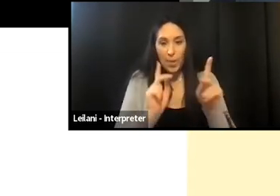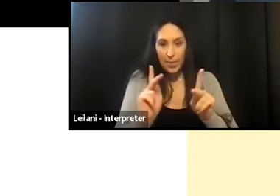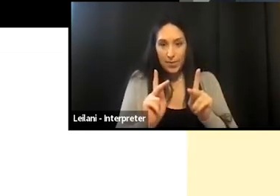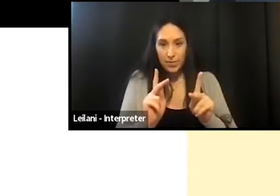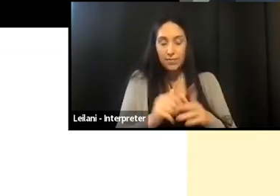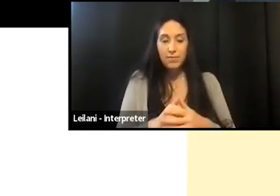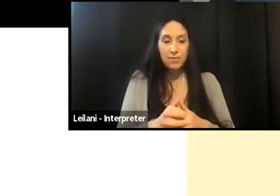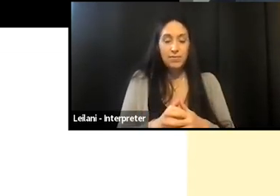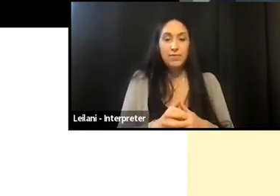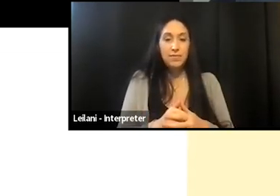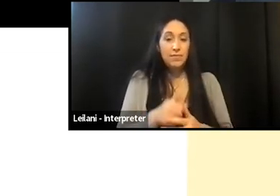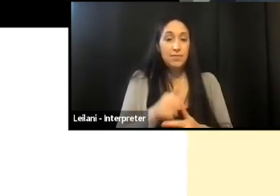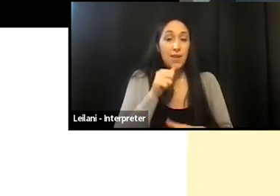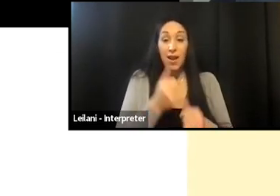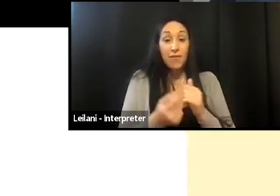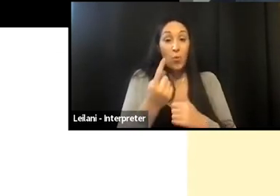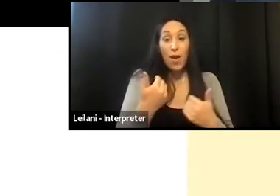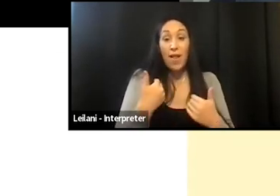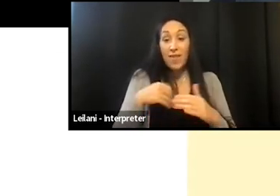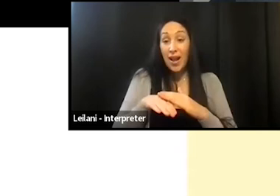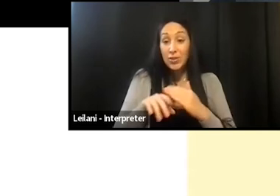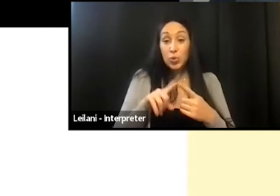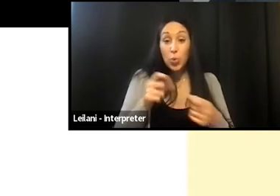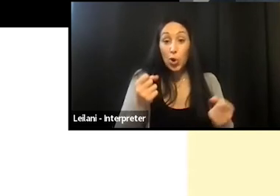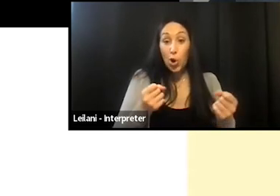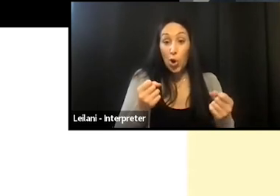Not everyone has access to a car here in Miami-Dade.